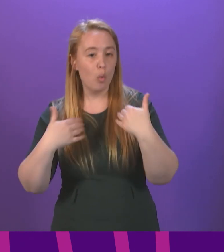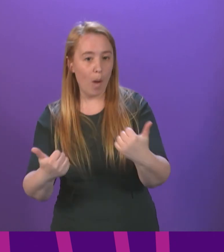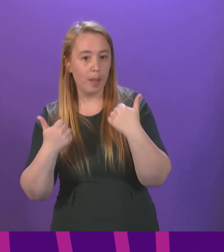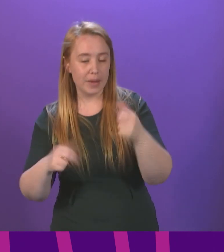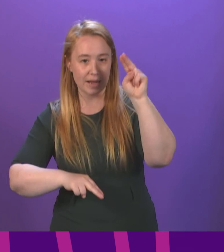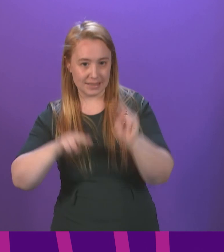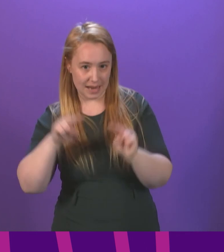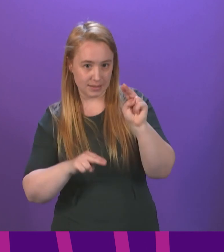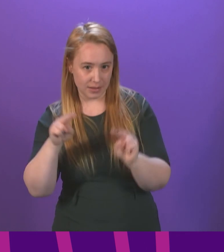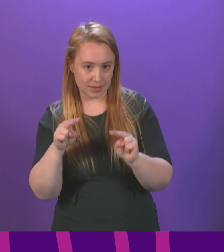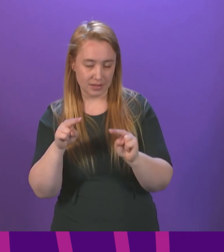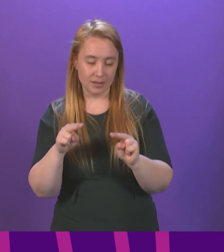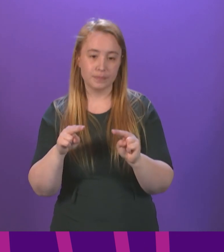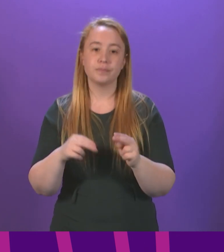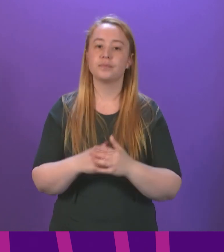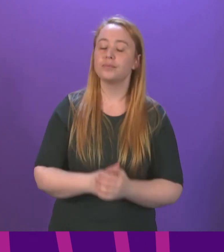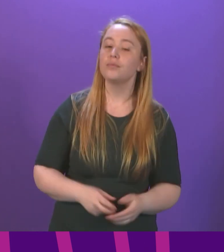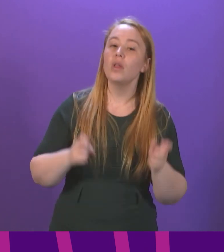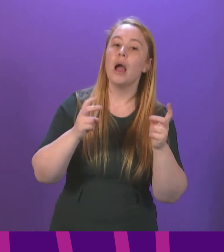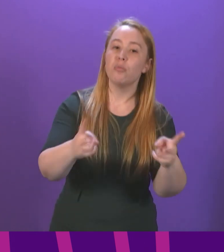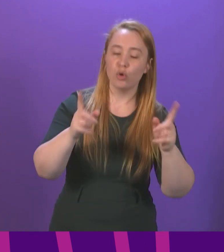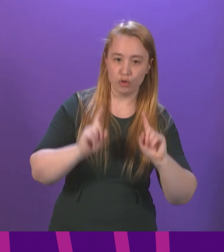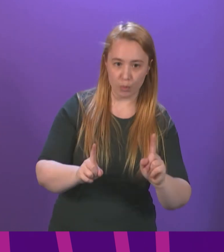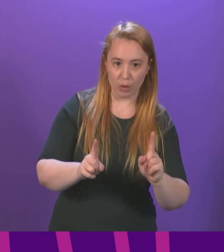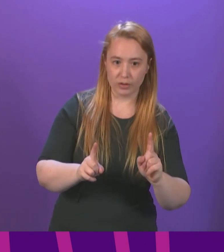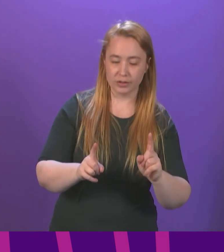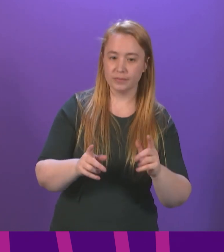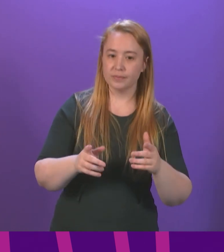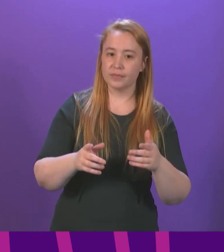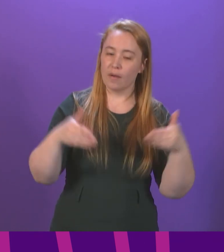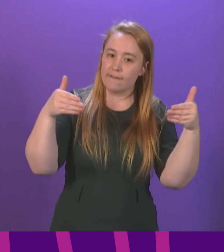As I have said in previous responses, our approach is driven by the expert clinical